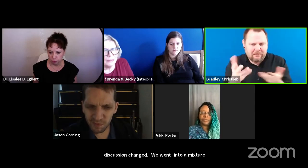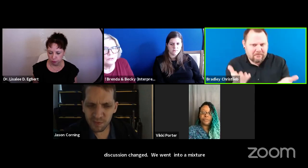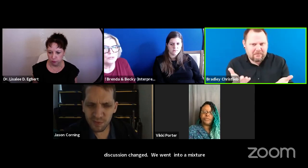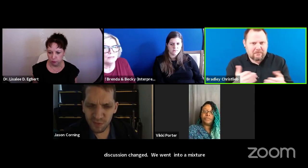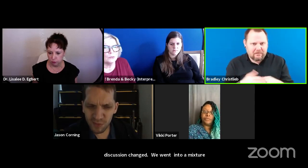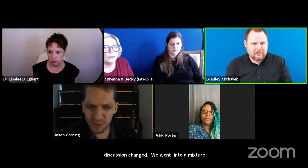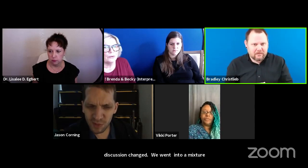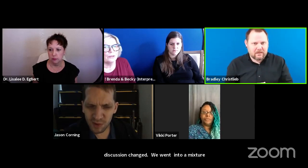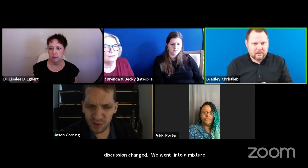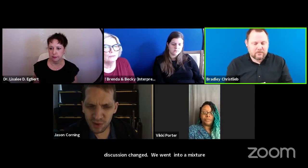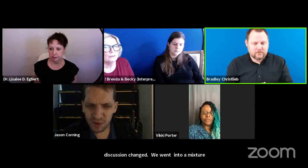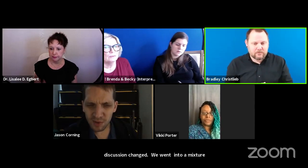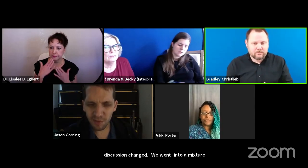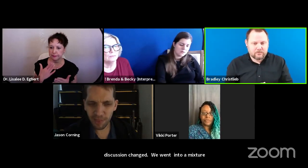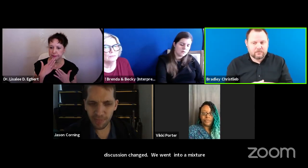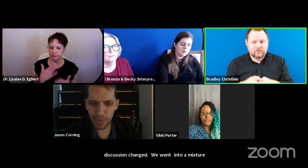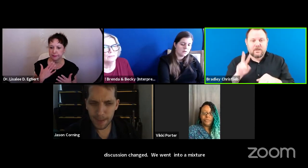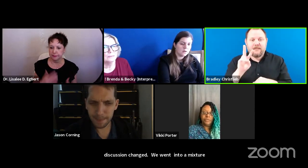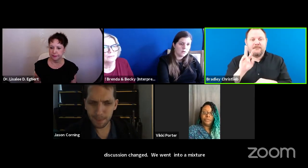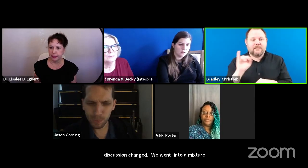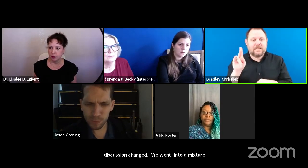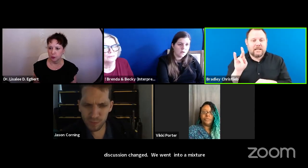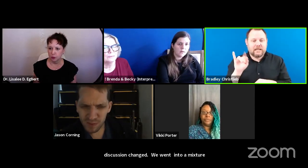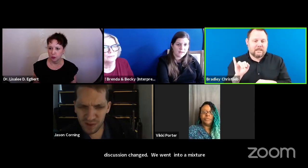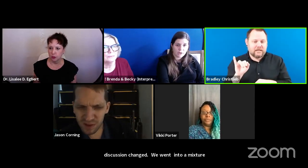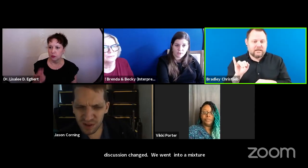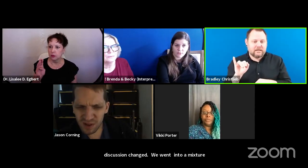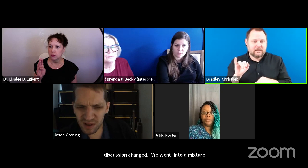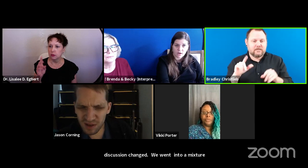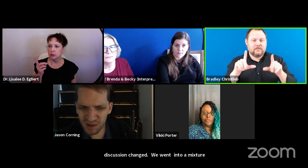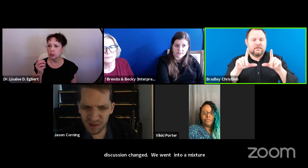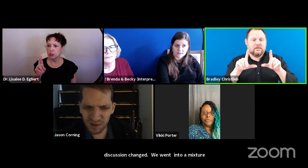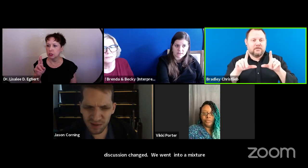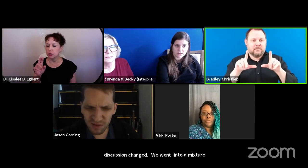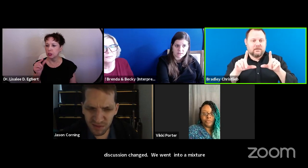That's my two cents' worth. Thank you for your comment.